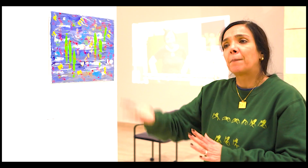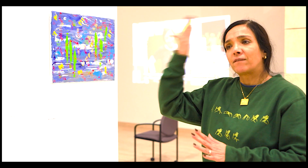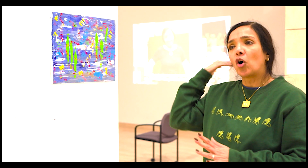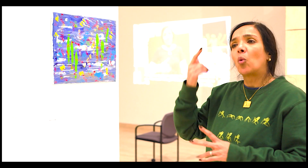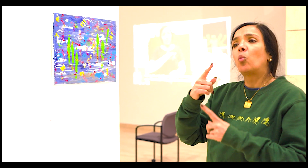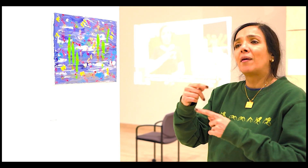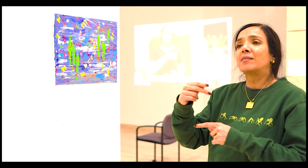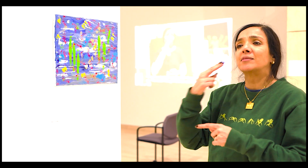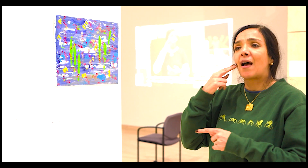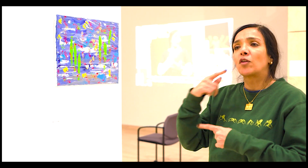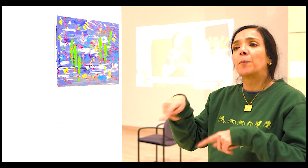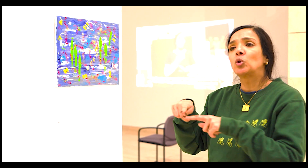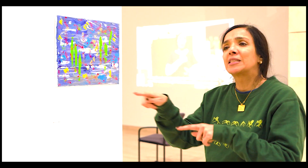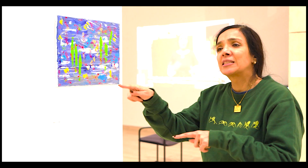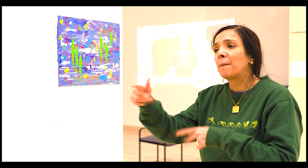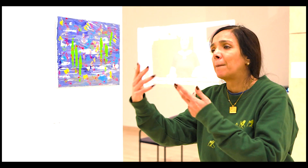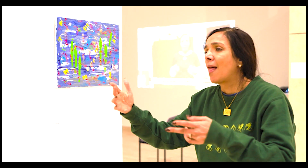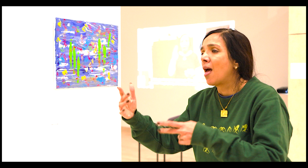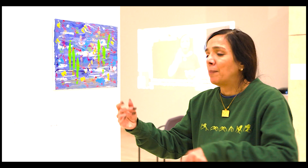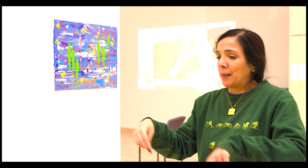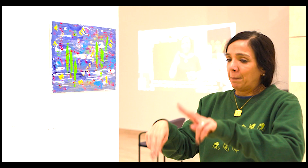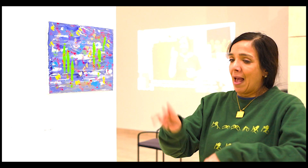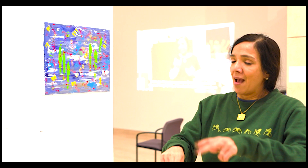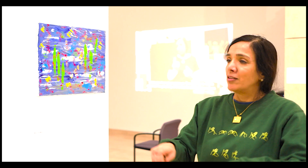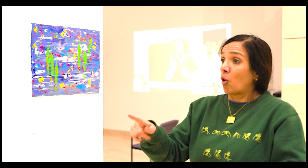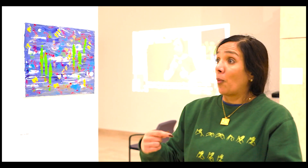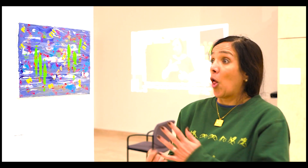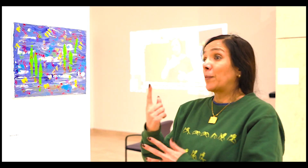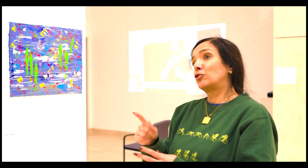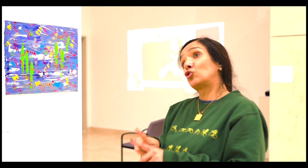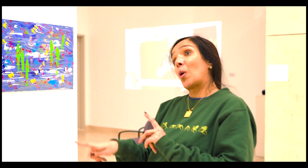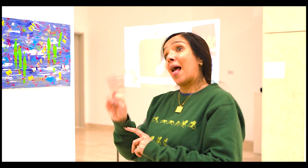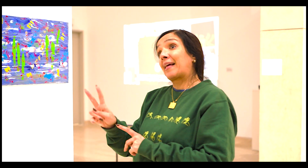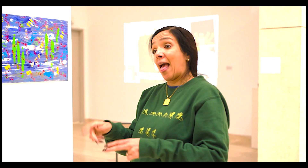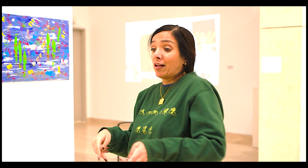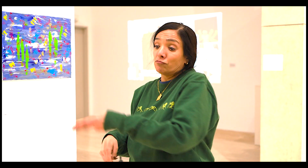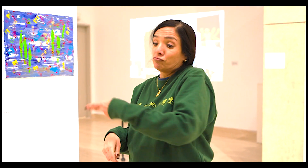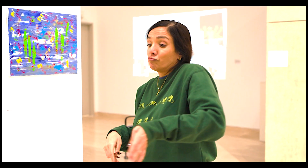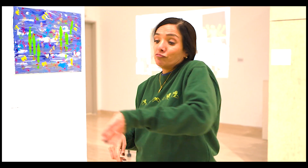there had been a project before with a Deaf musician, and I had painted what they were doing,